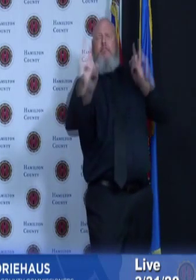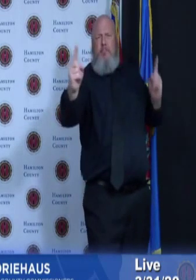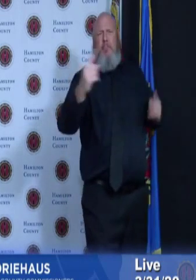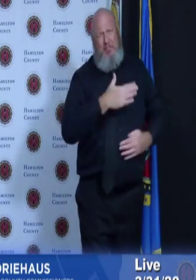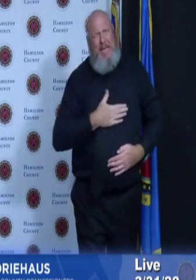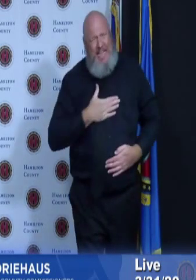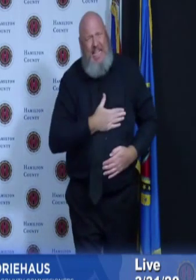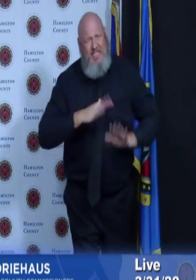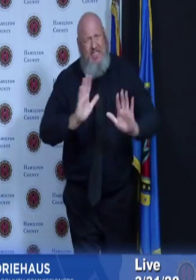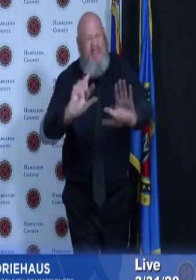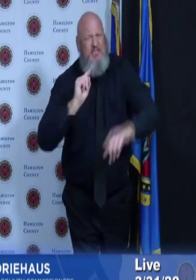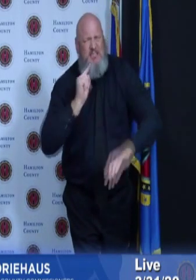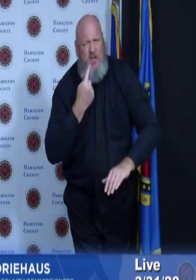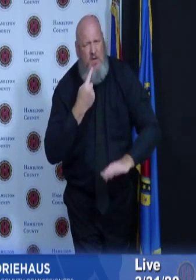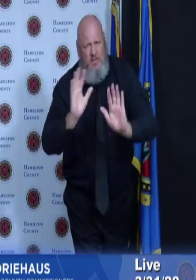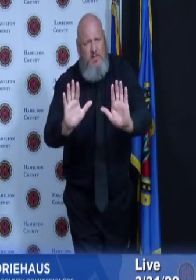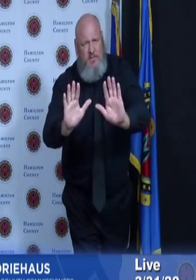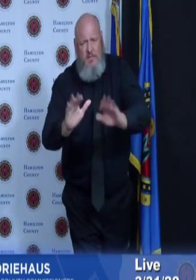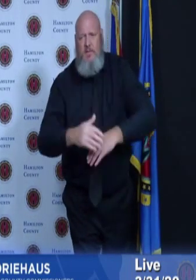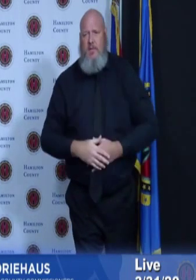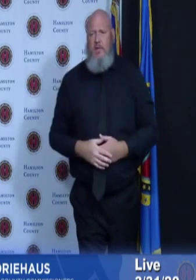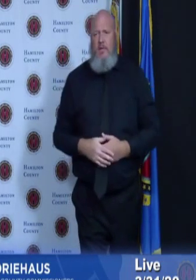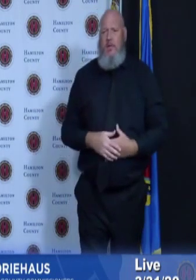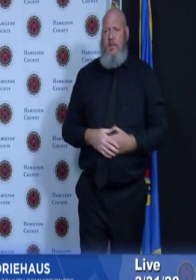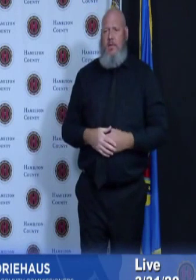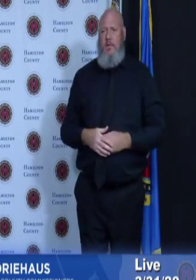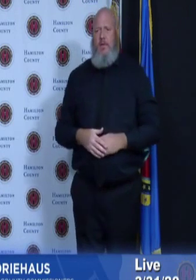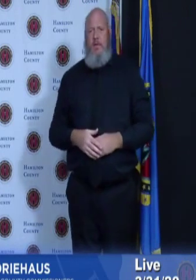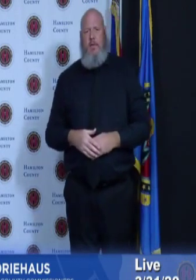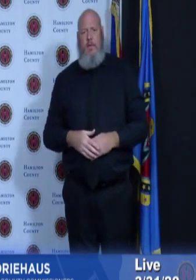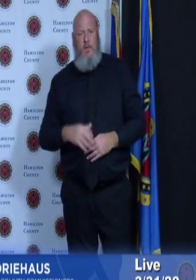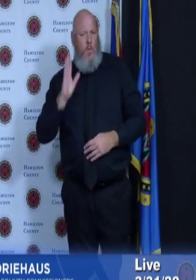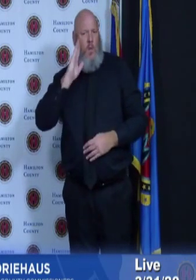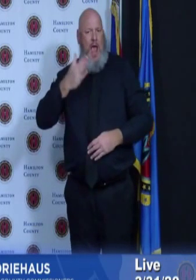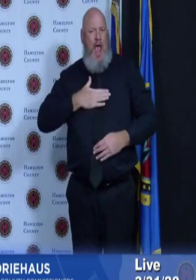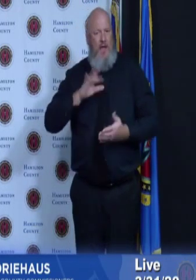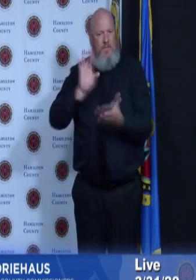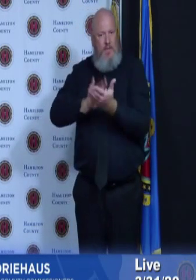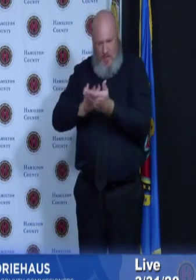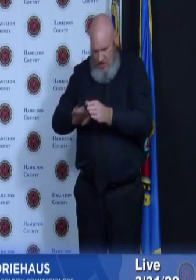remember try to keep to heart lengths between you and your fellow shoppers or